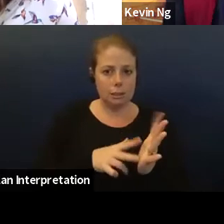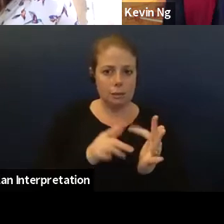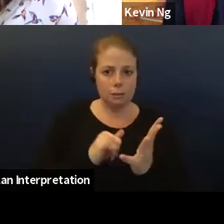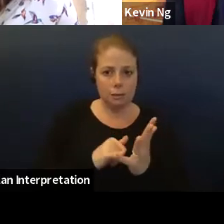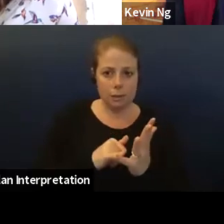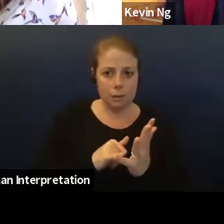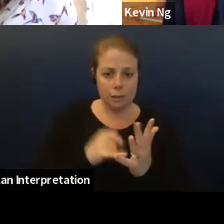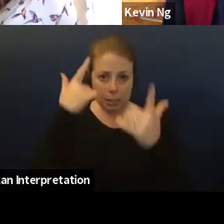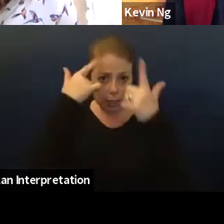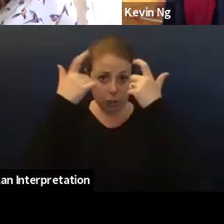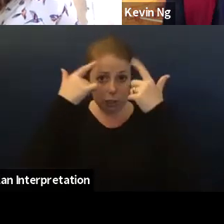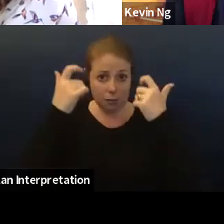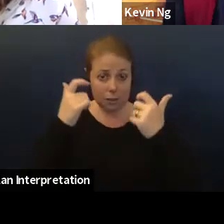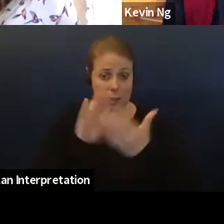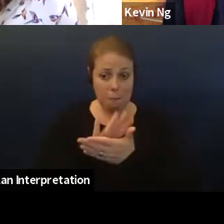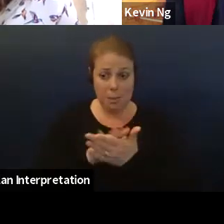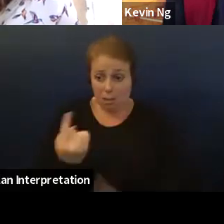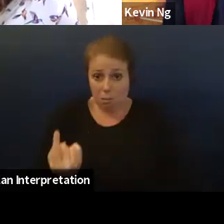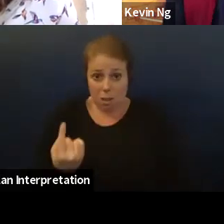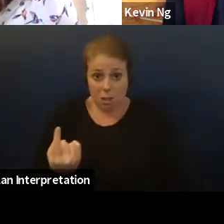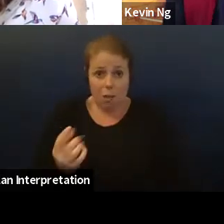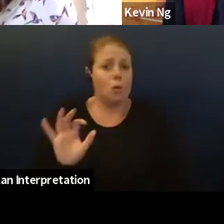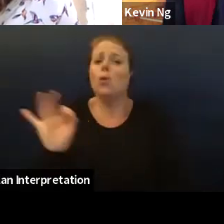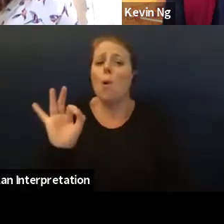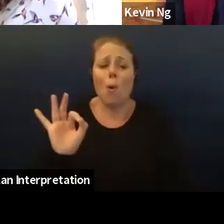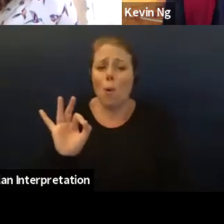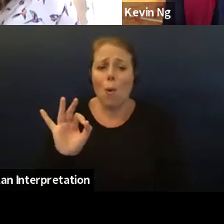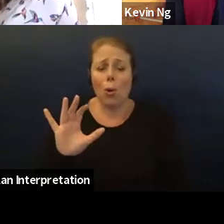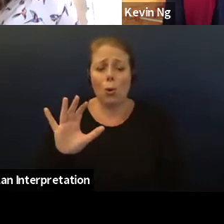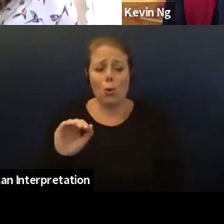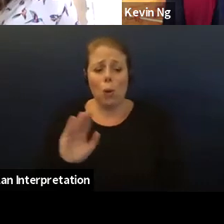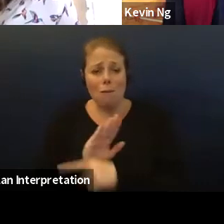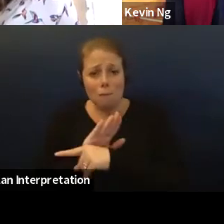you have a panel of people and staff around as well who will help you navigate that process.